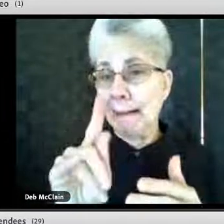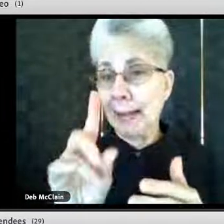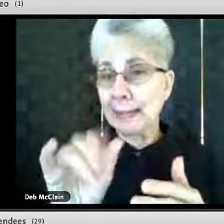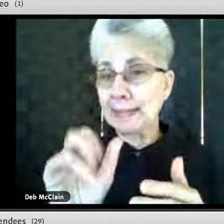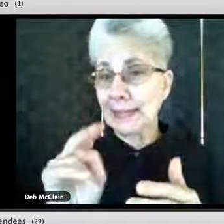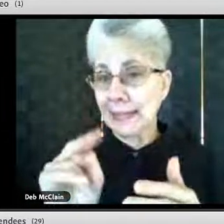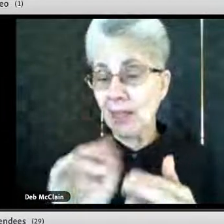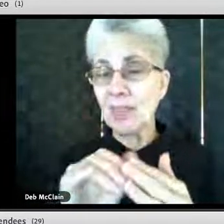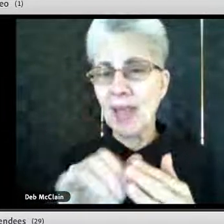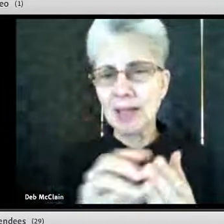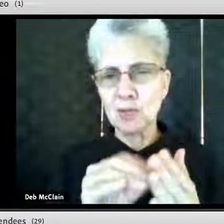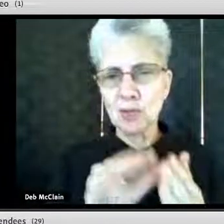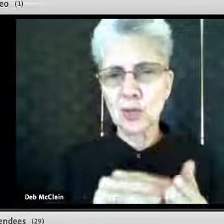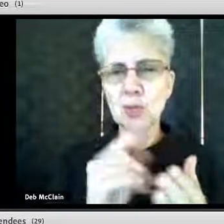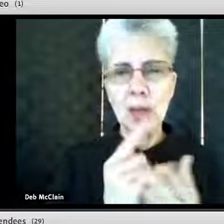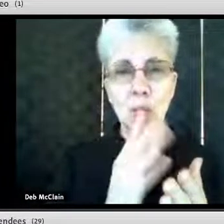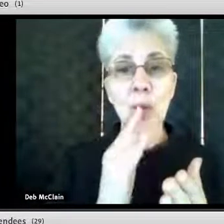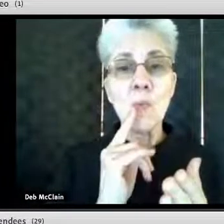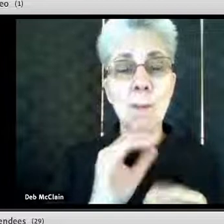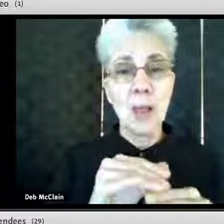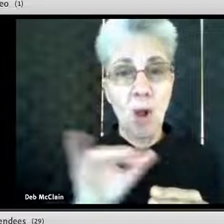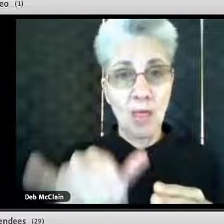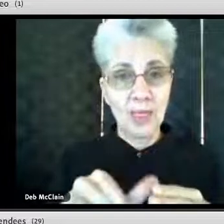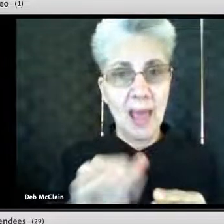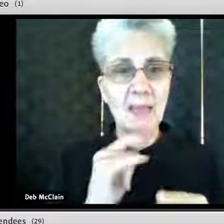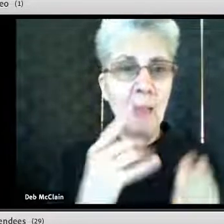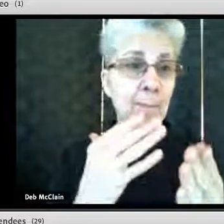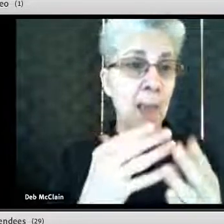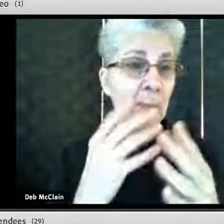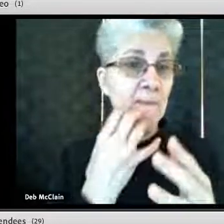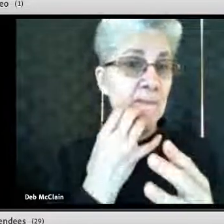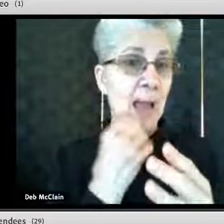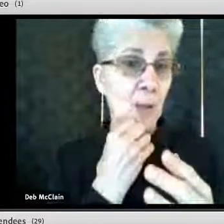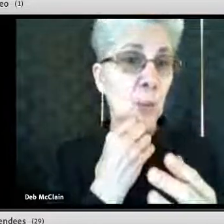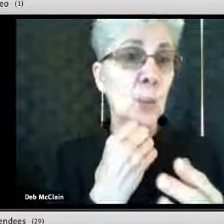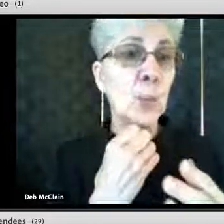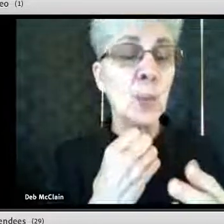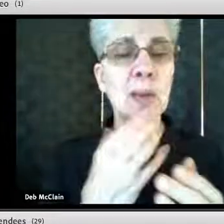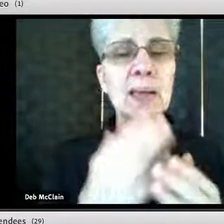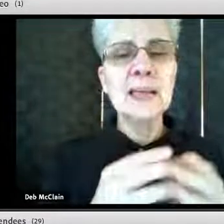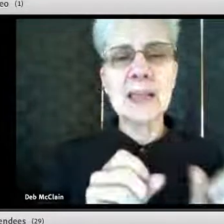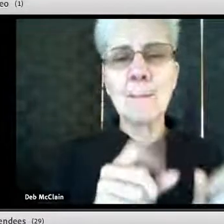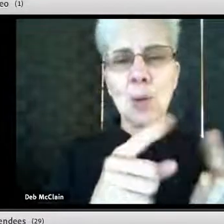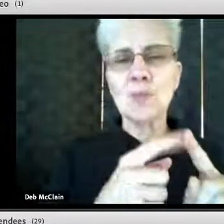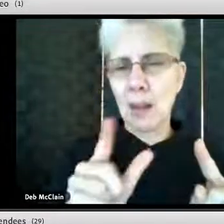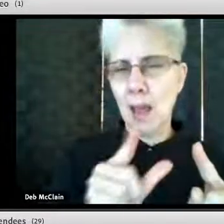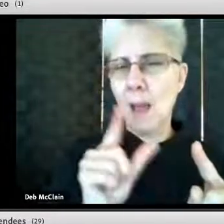because the students as they're graduating are going to be on there, and they would maybe value some posts from the library.